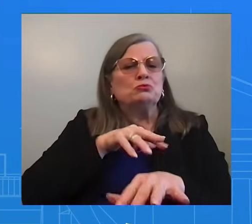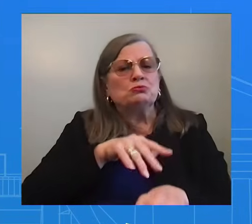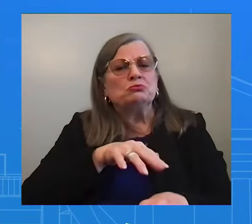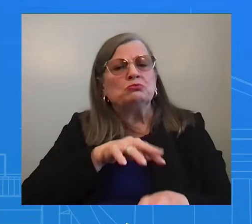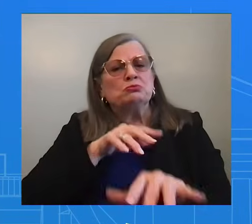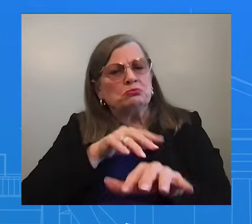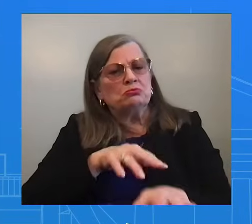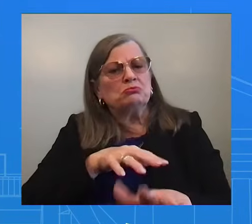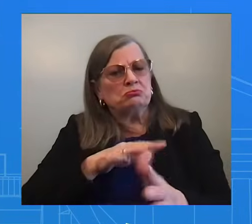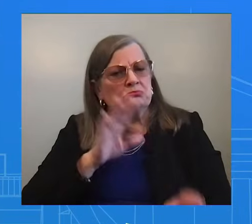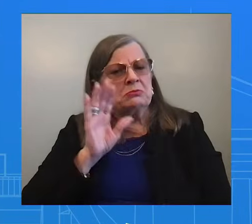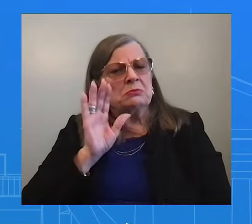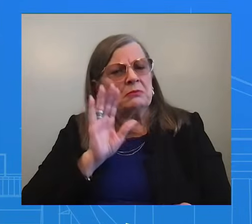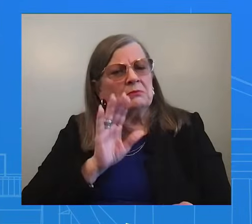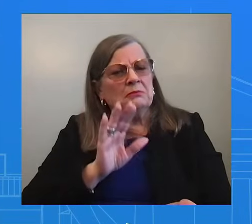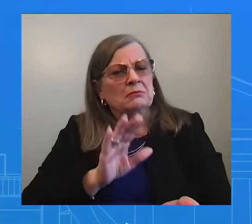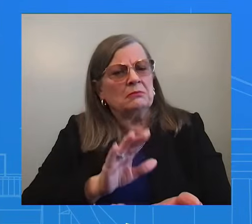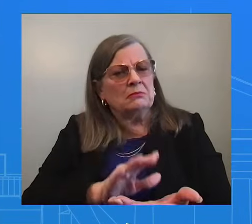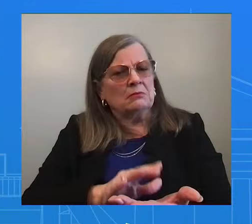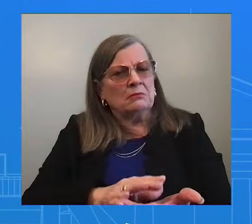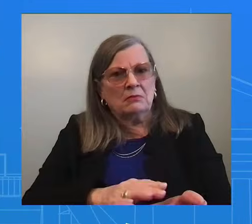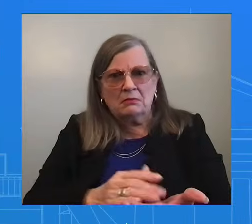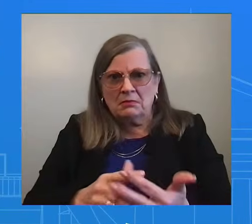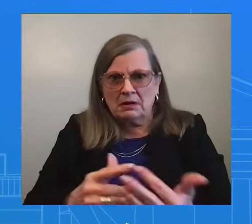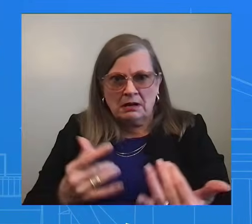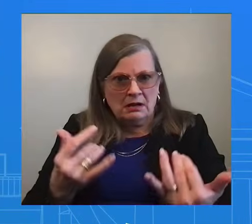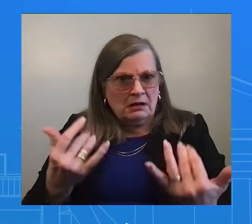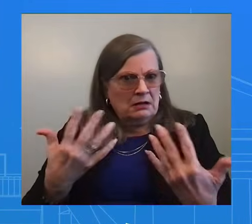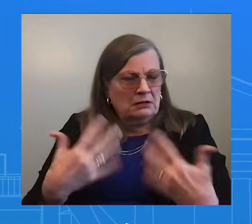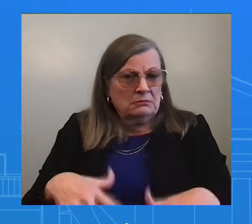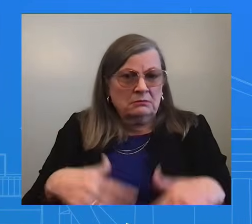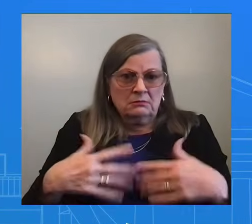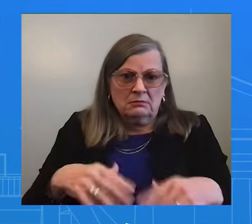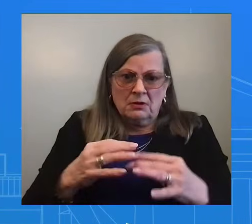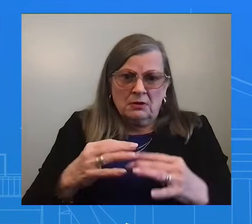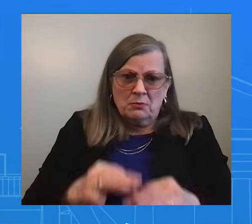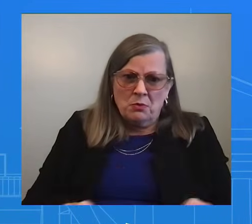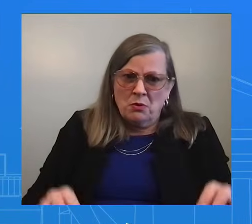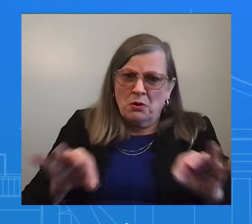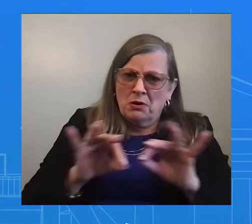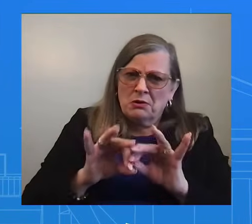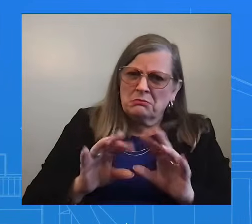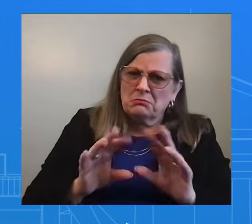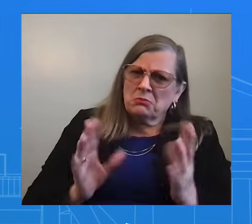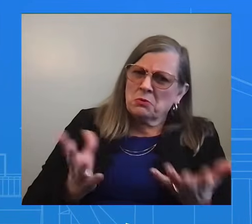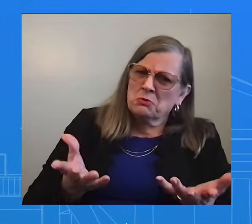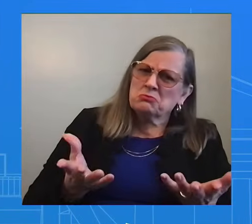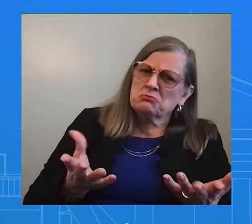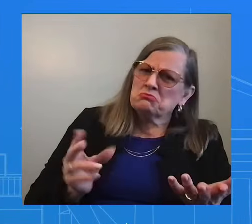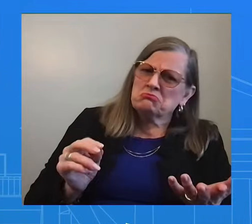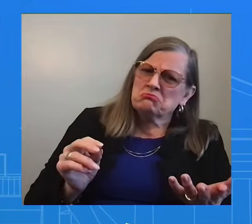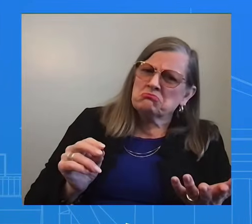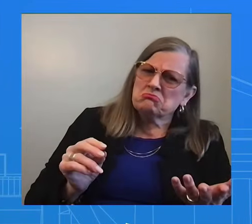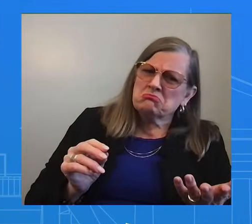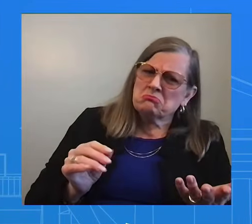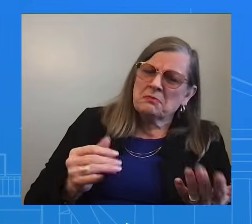Not saying that it was down to a level that was comfortable for anybody. But there had been a decline. And so, we want to see that -- that same effort being --